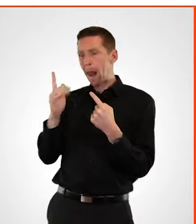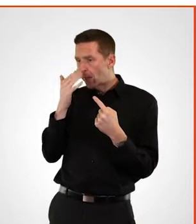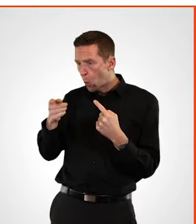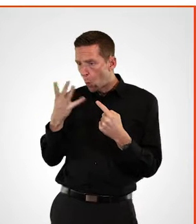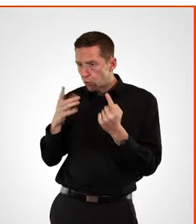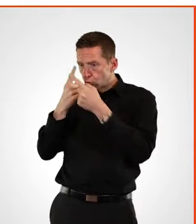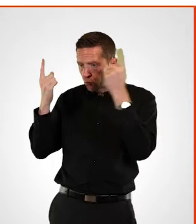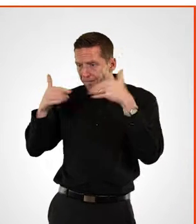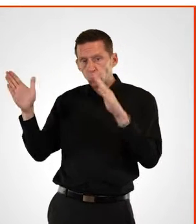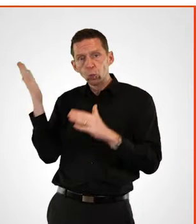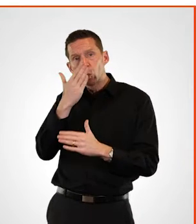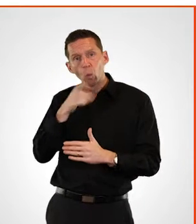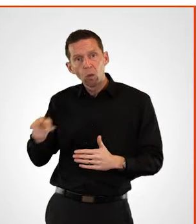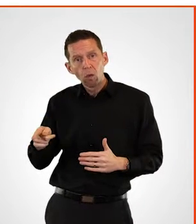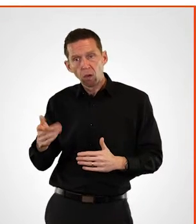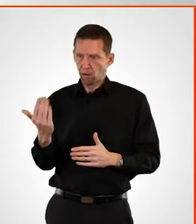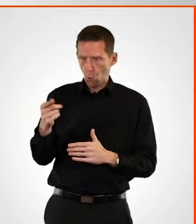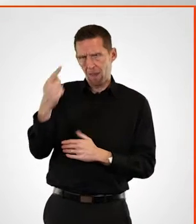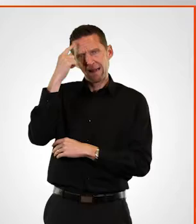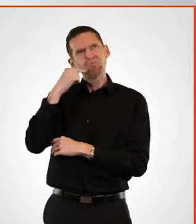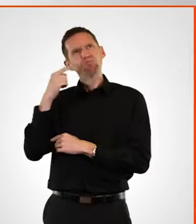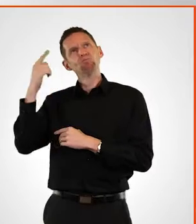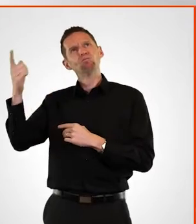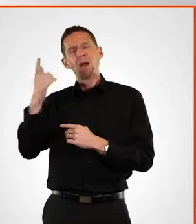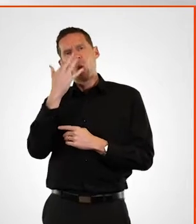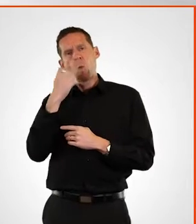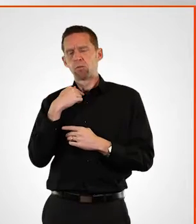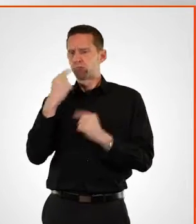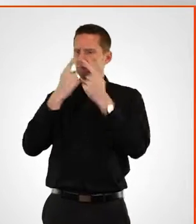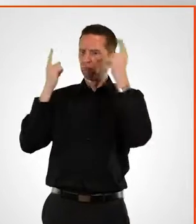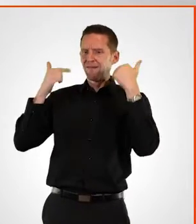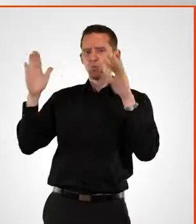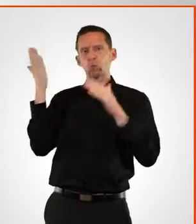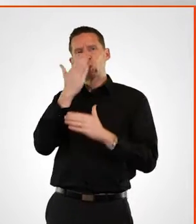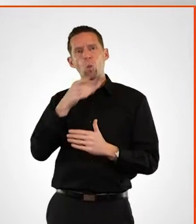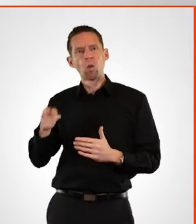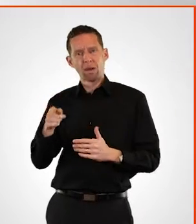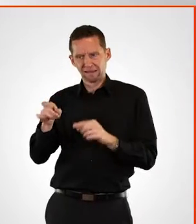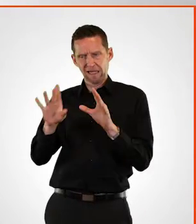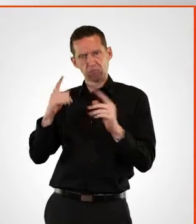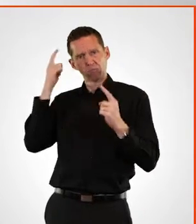What age do you want to graduate from school? We want the student to start thinking about his or her future.